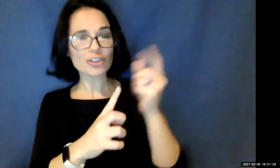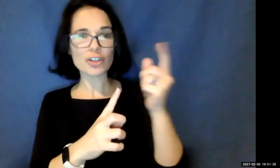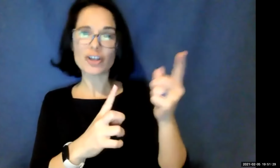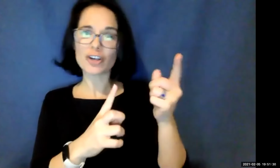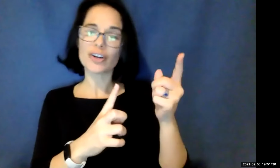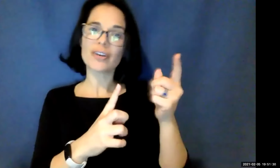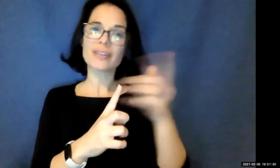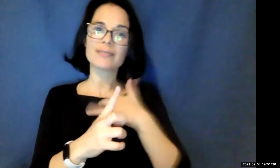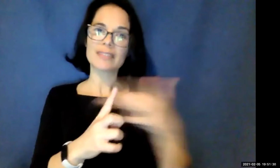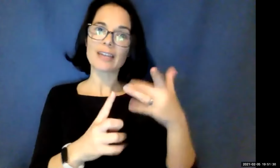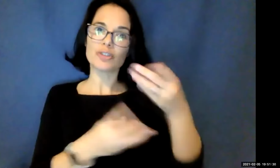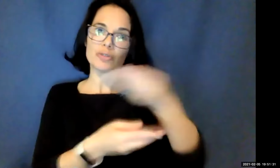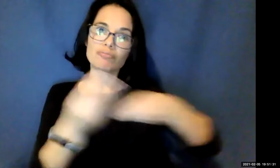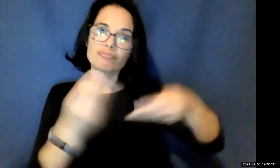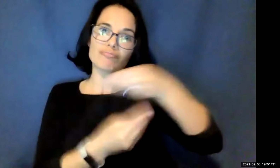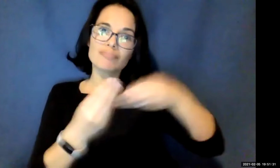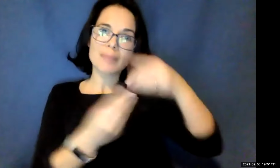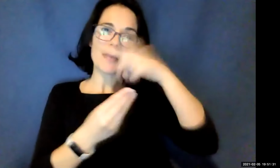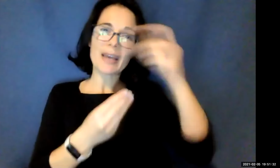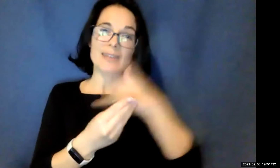spread of COVID-19 to vulnerable people.